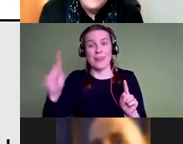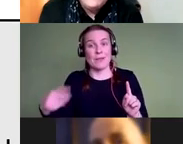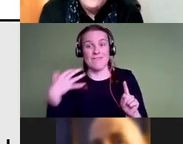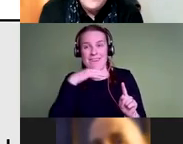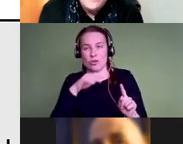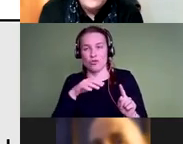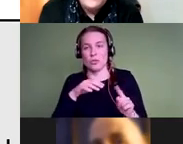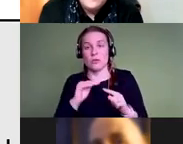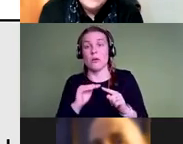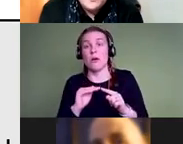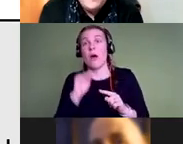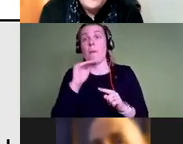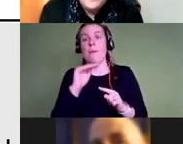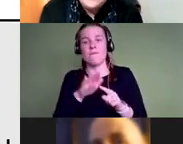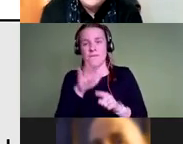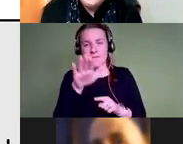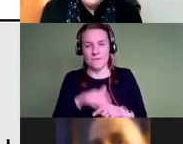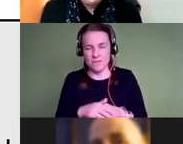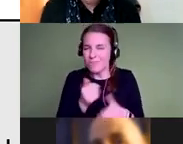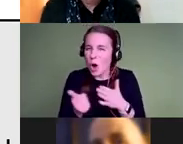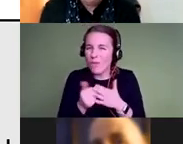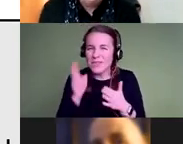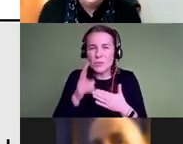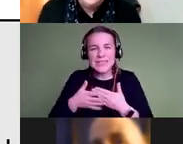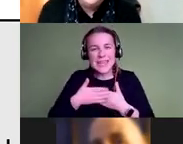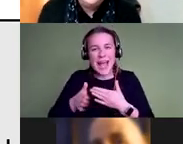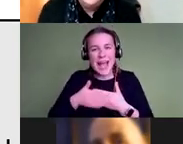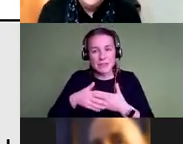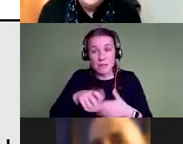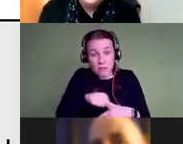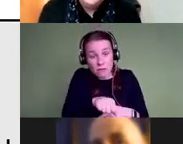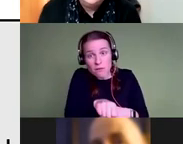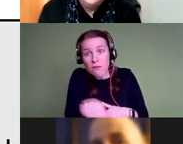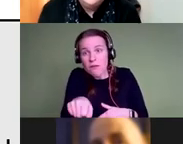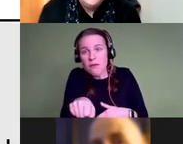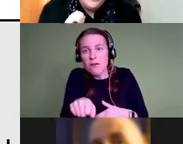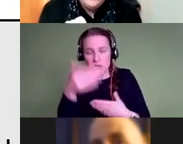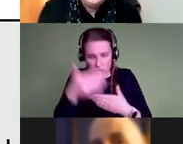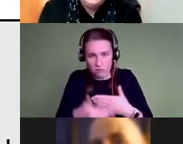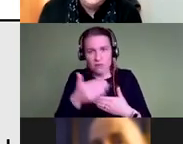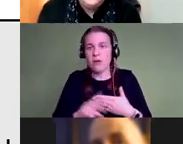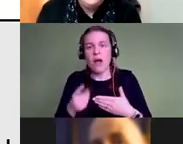standards for wheelchairs, ISO 7193, notes that a clearance of not less than 50 mm, preferably 100 mm, on